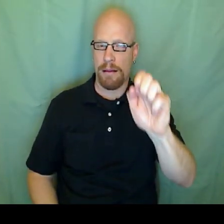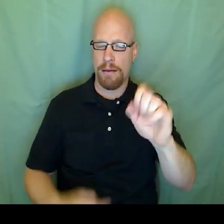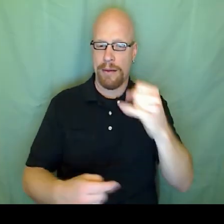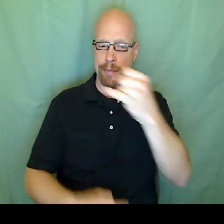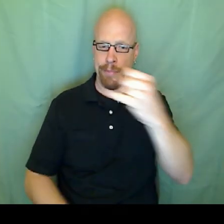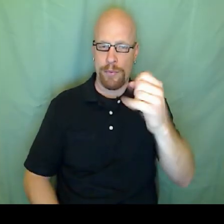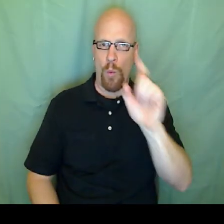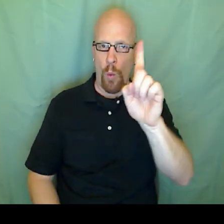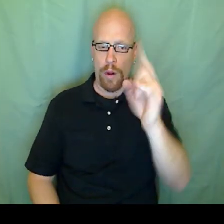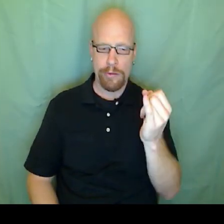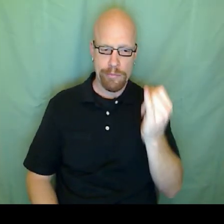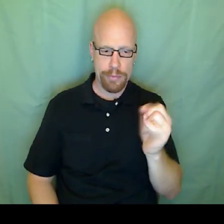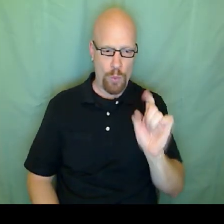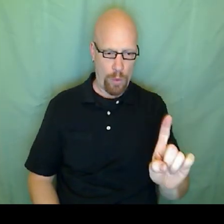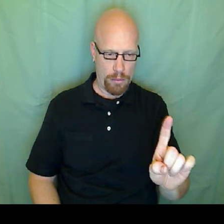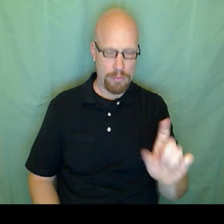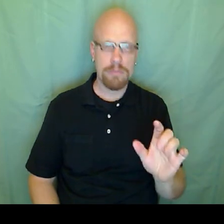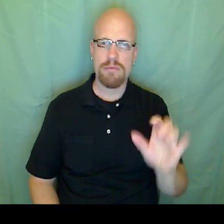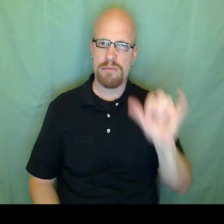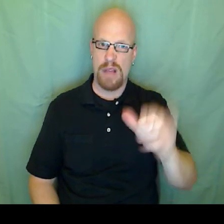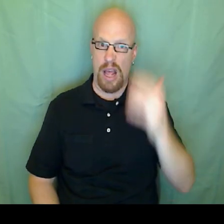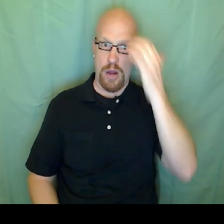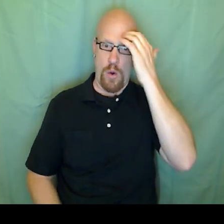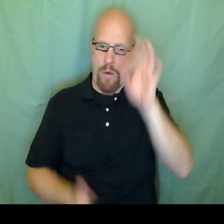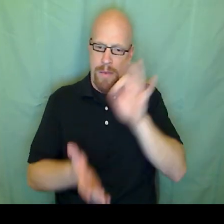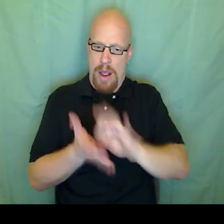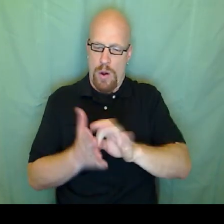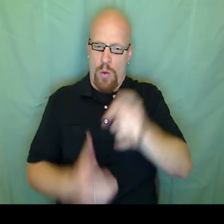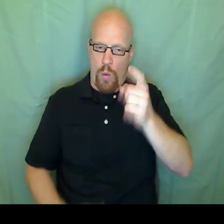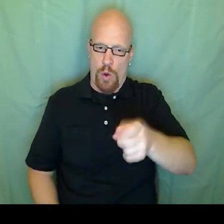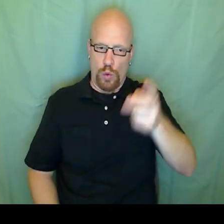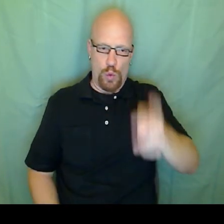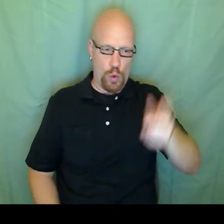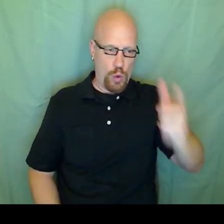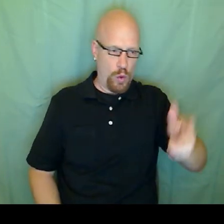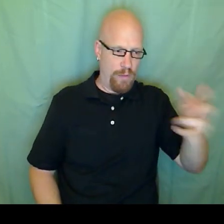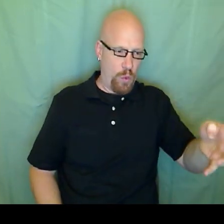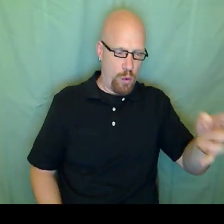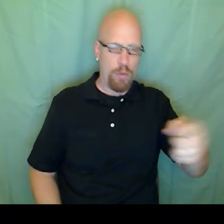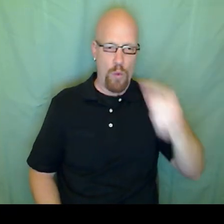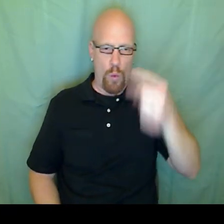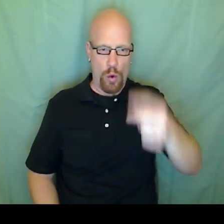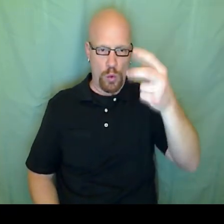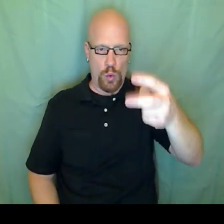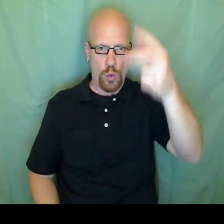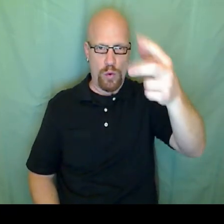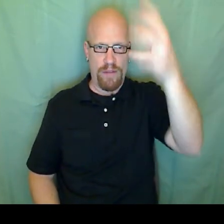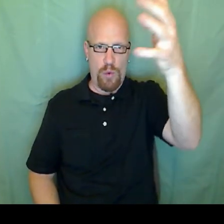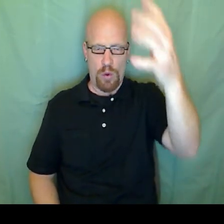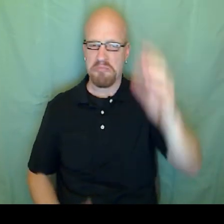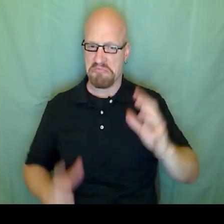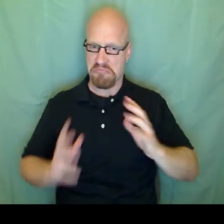And I count by ones both on the X and Y axis. And therefore I'm ready to graph my line now.